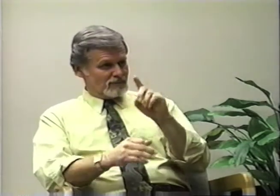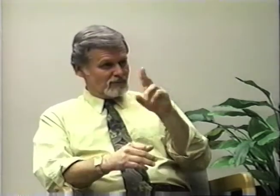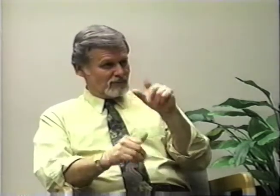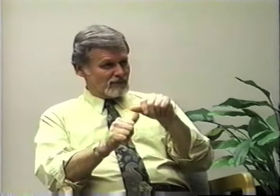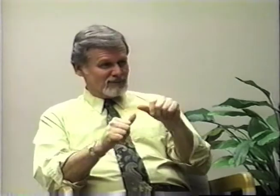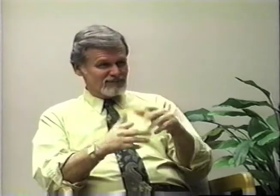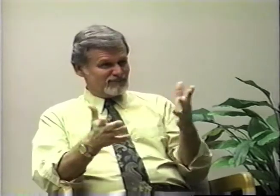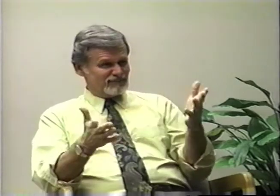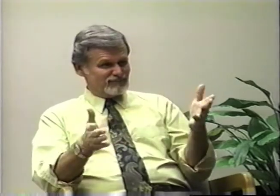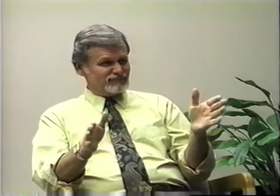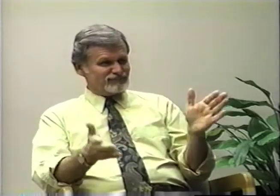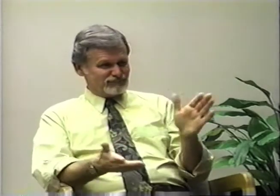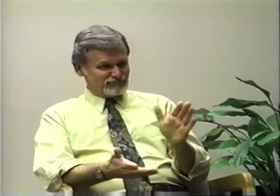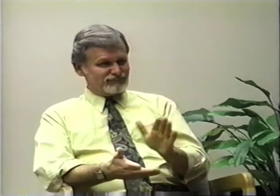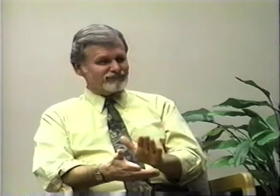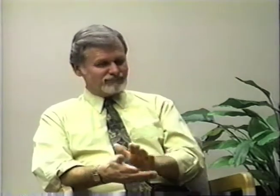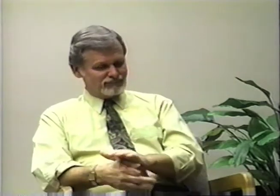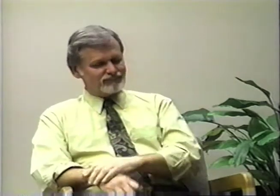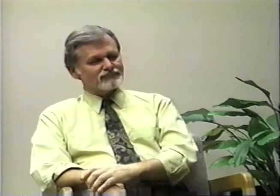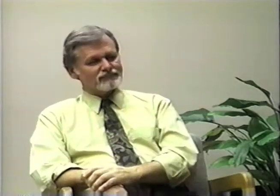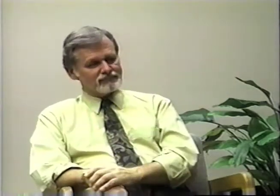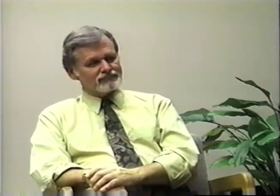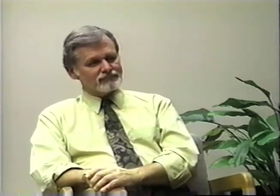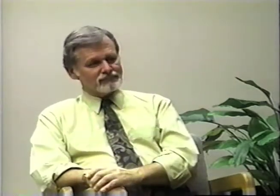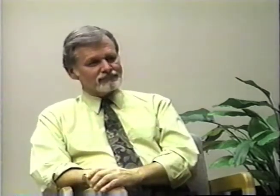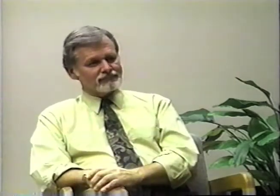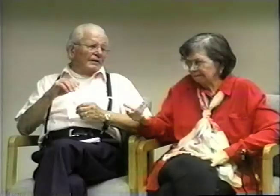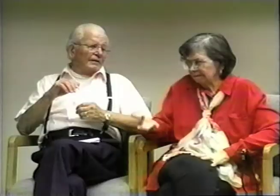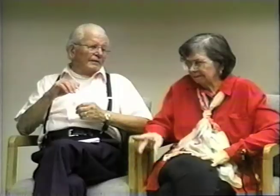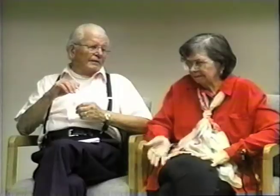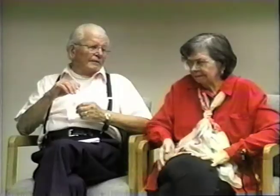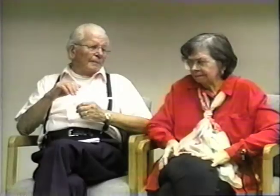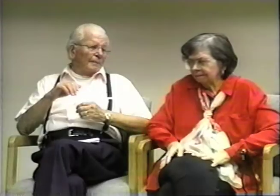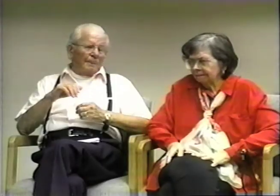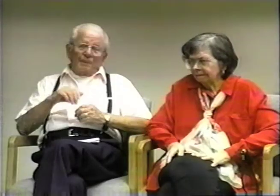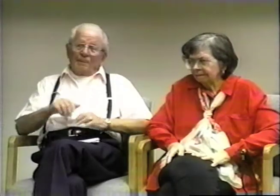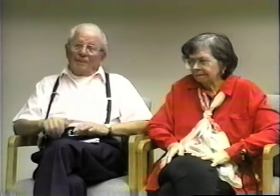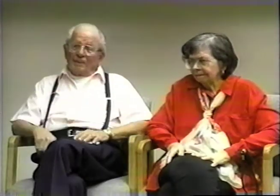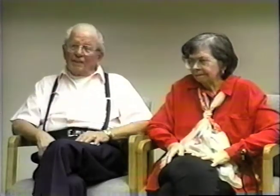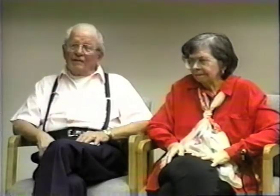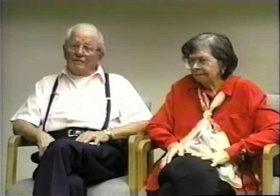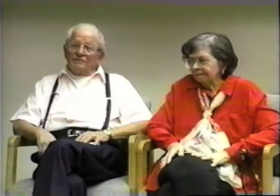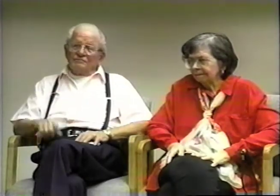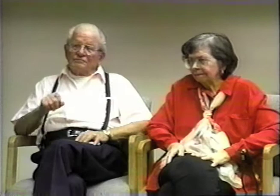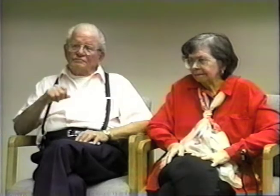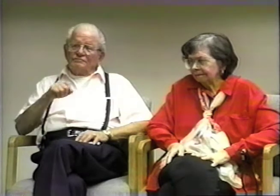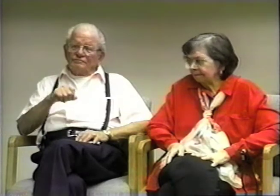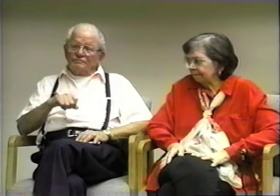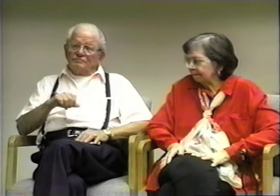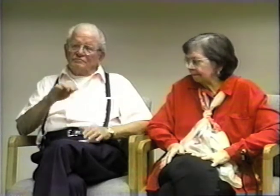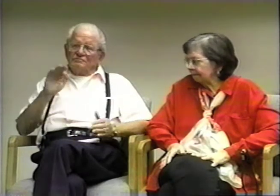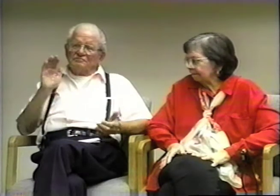Have the number of job opportunities in Duluth decreased?